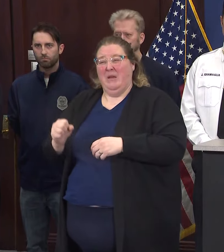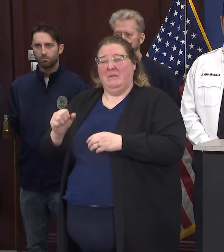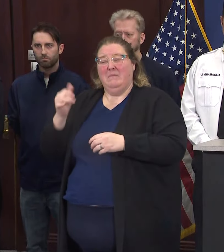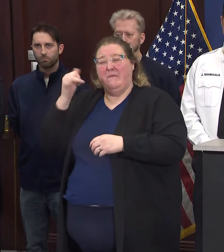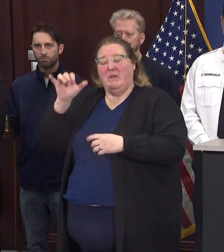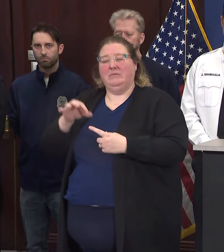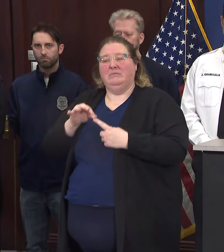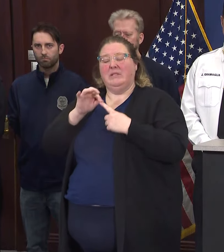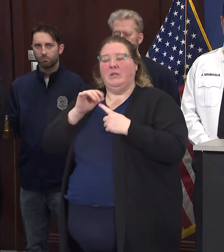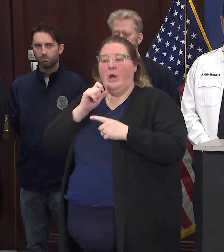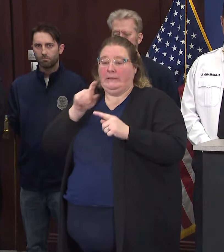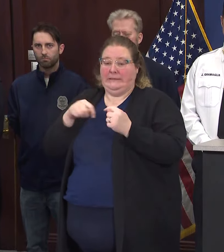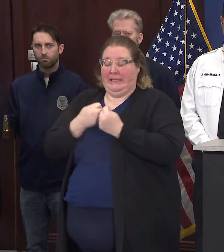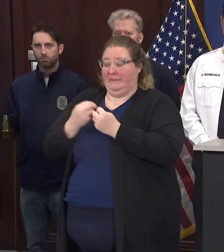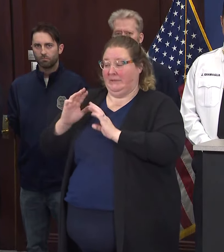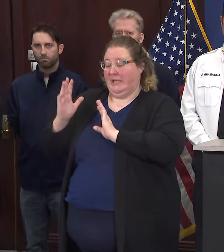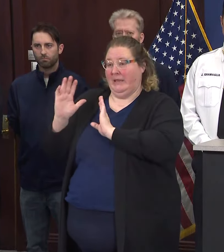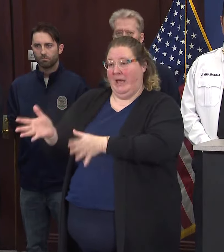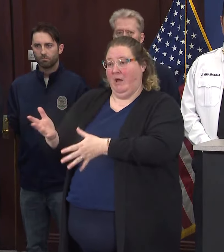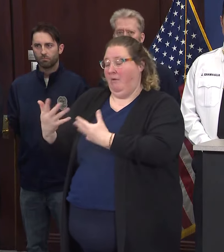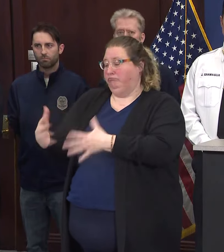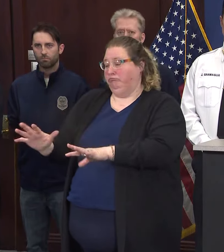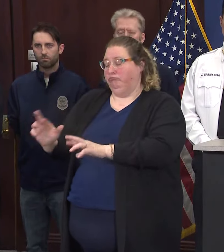So our team is there, we'll be responding. Uh Certainly.